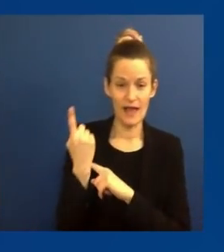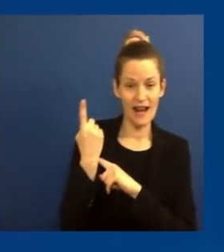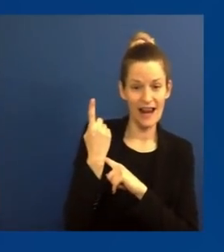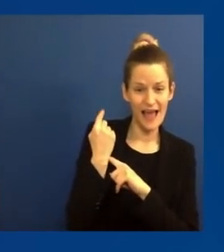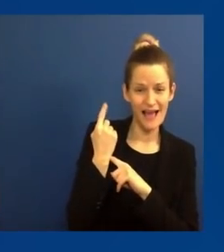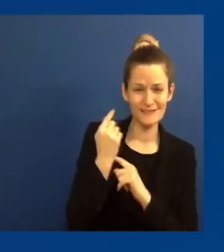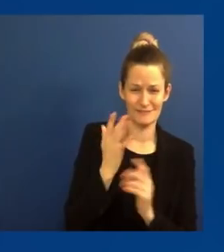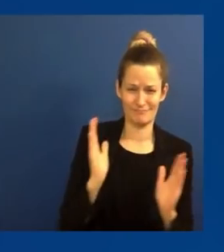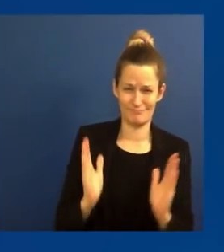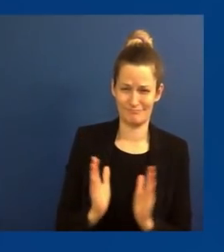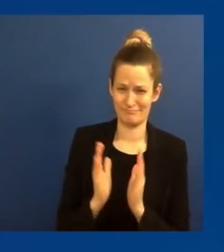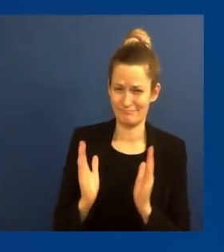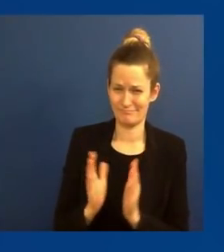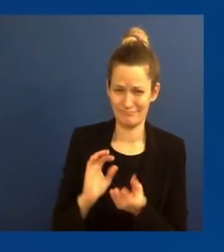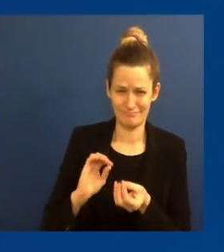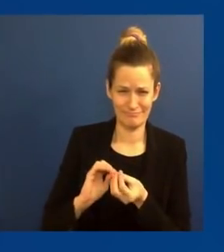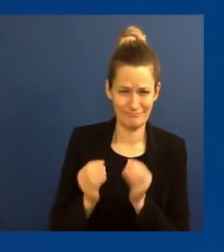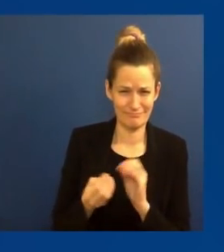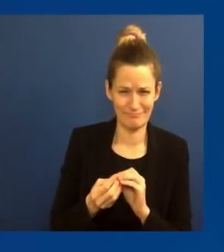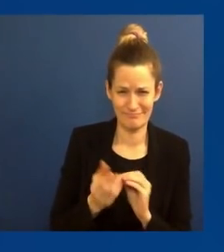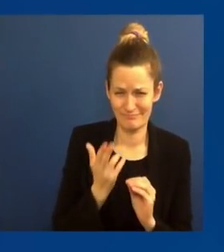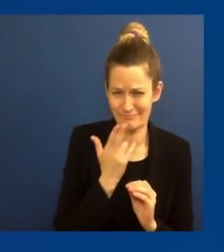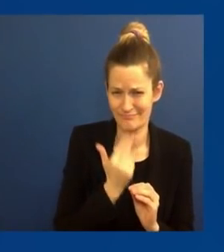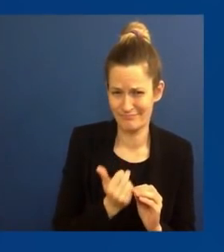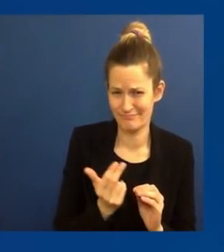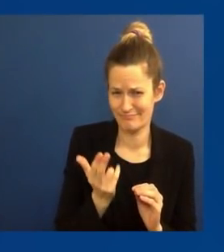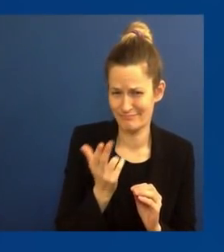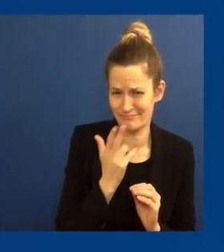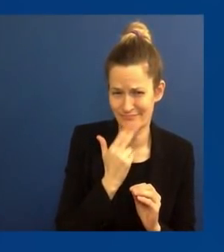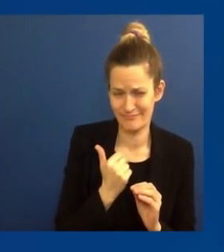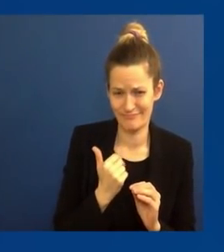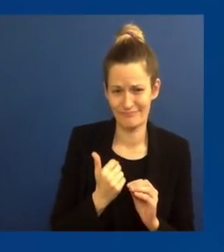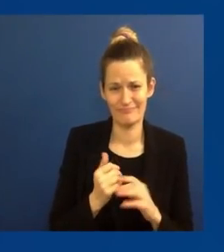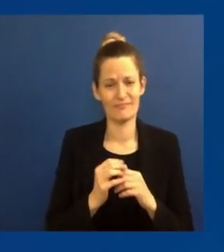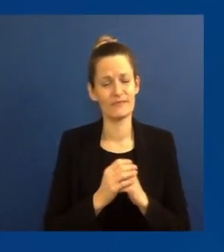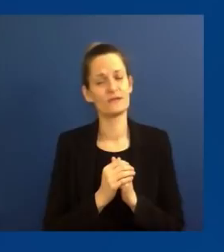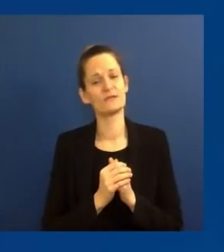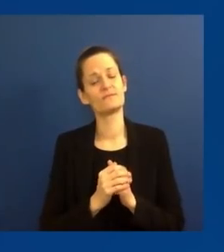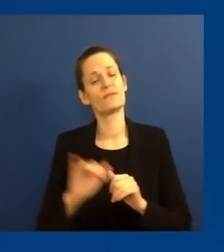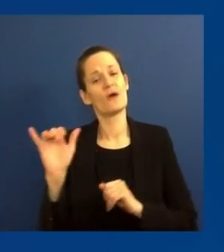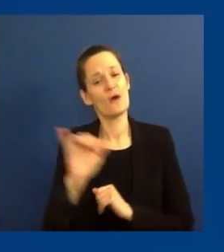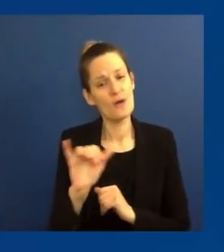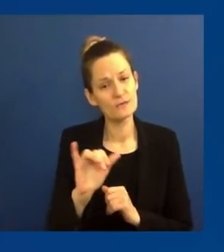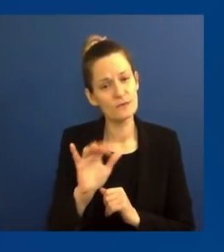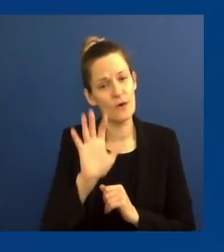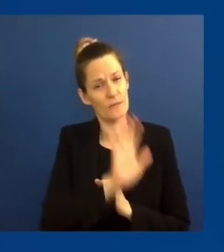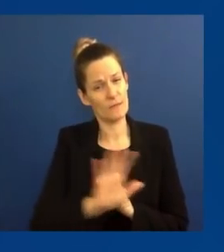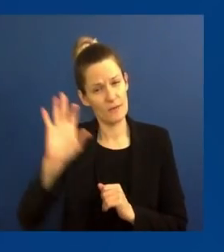And importantly, we keep driving additional progress, with about 9 million more shots going into arms each week.